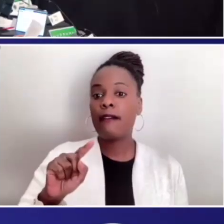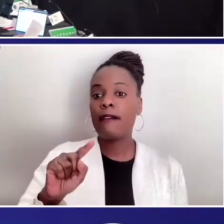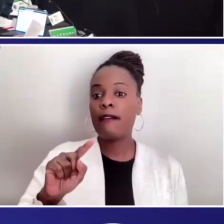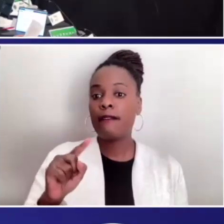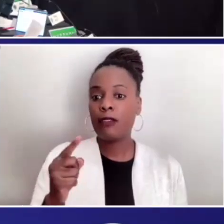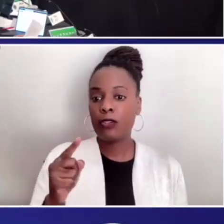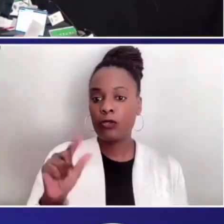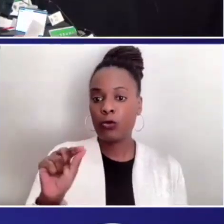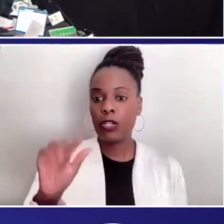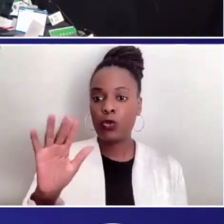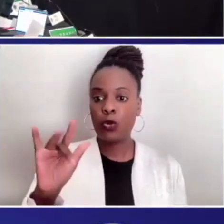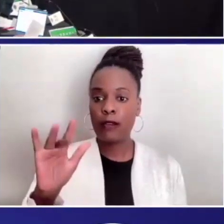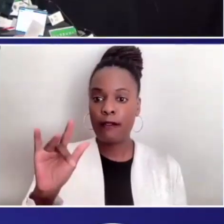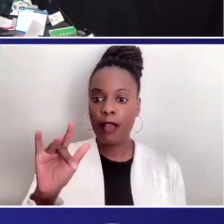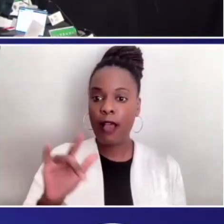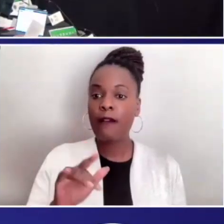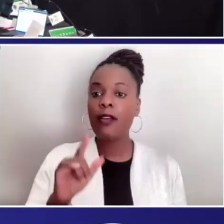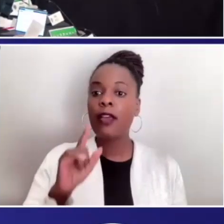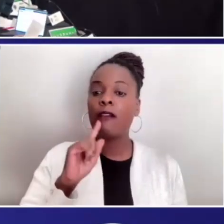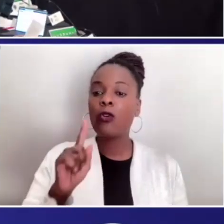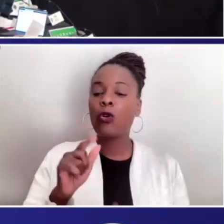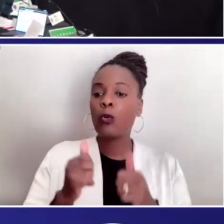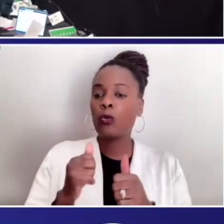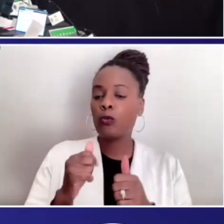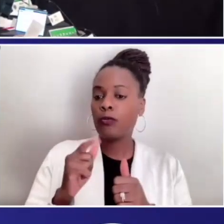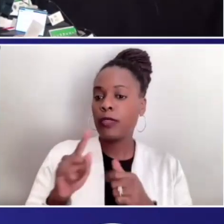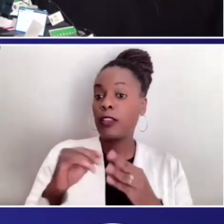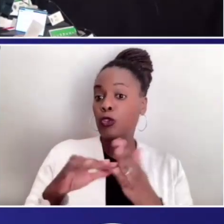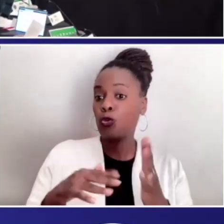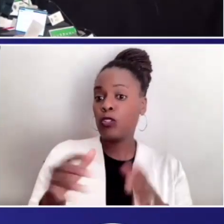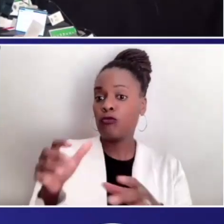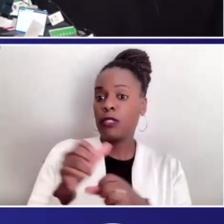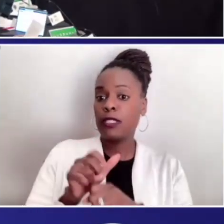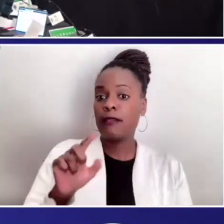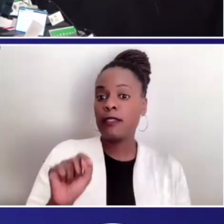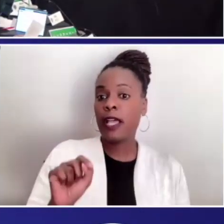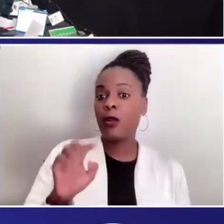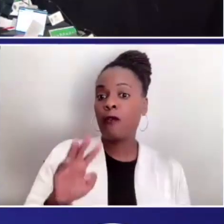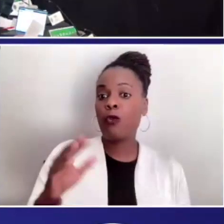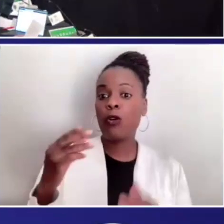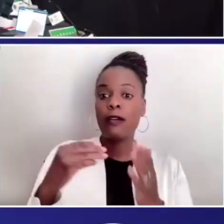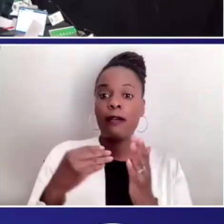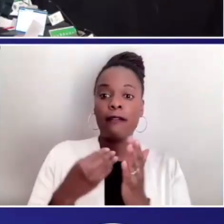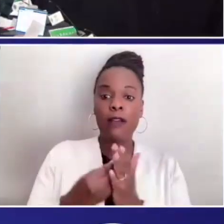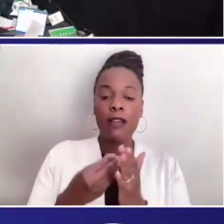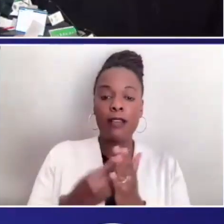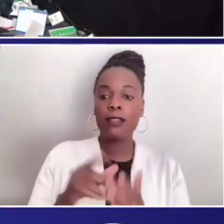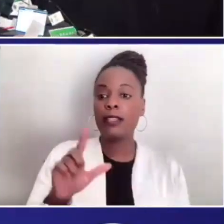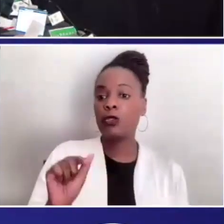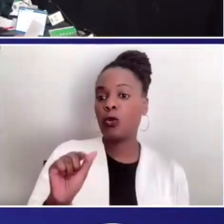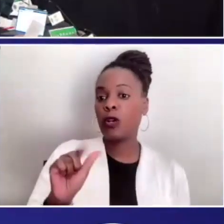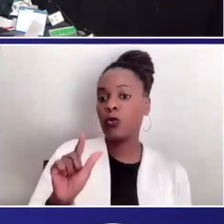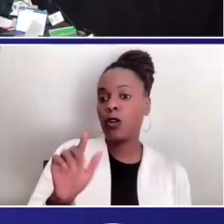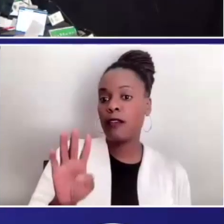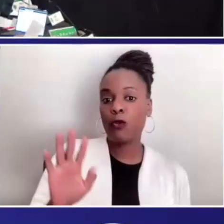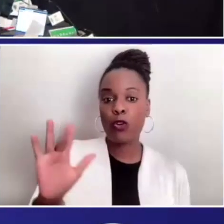IV funds in the 2024-2025 award year. Romanette two meets the criteria in